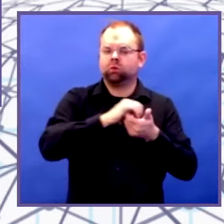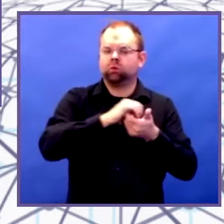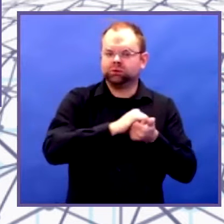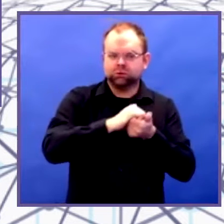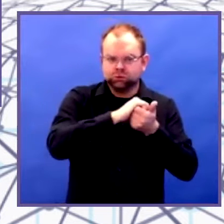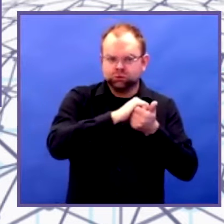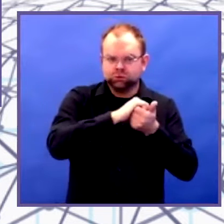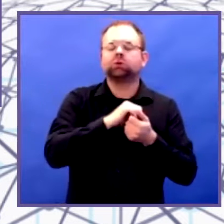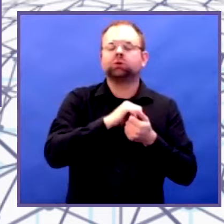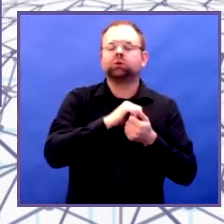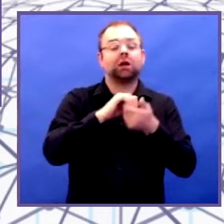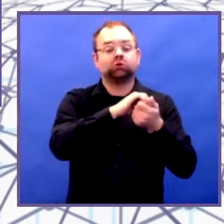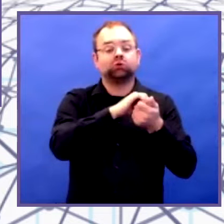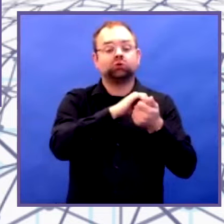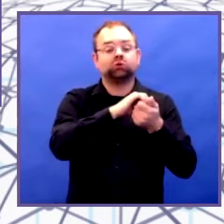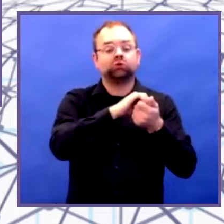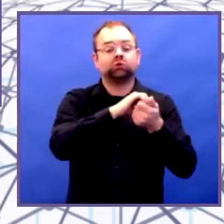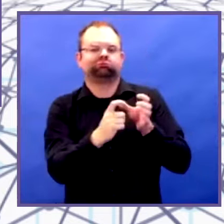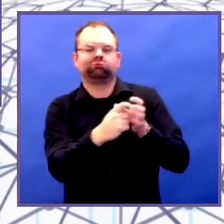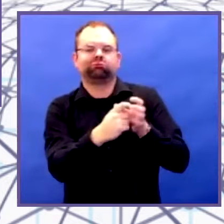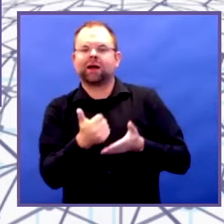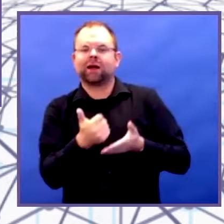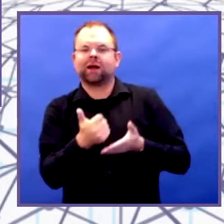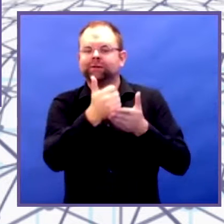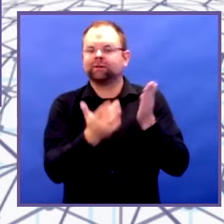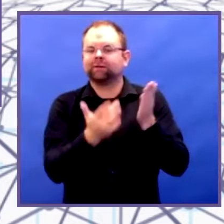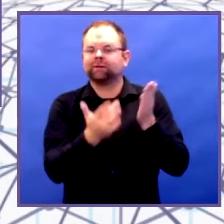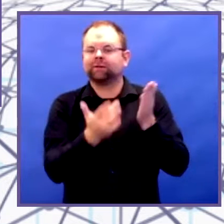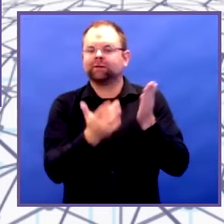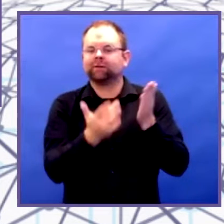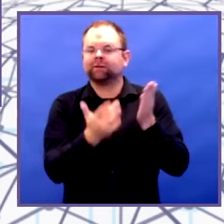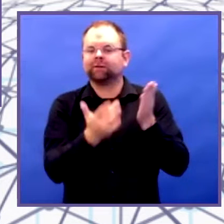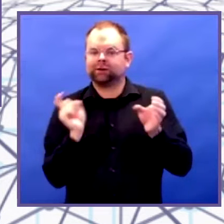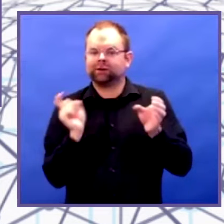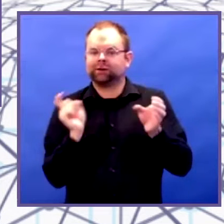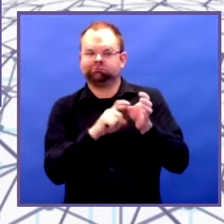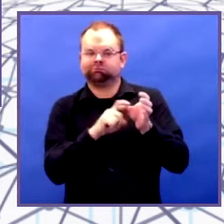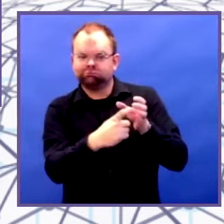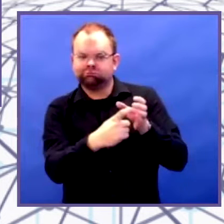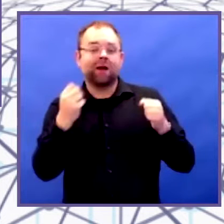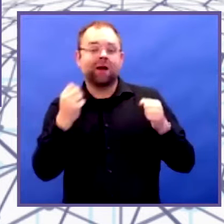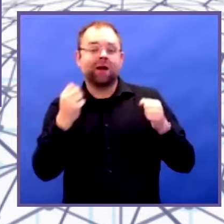but also as advocates, product designers, researchers, system thinkers.